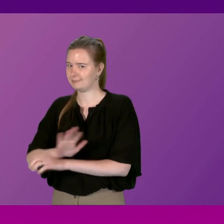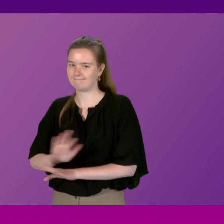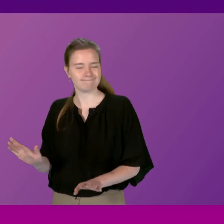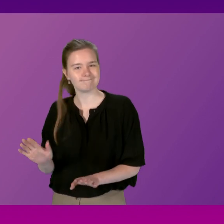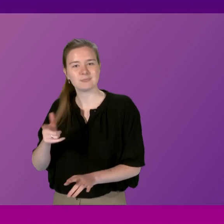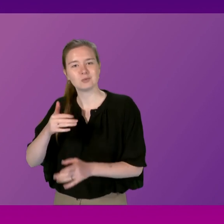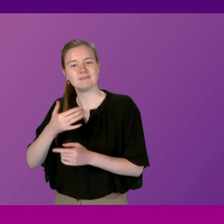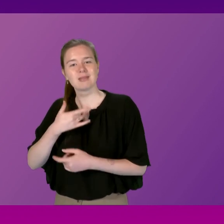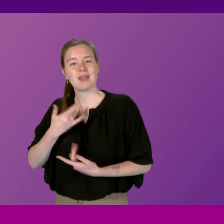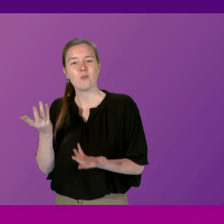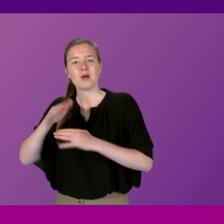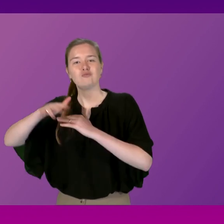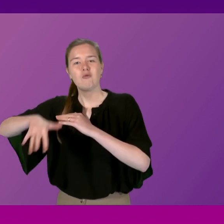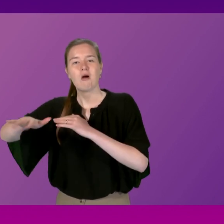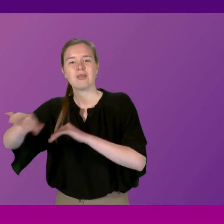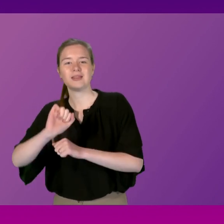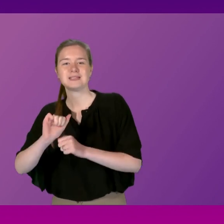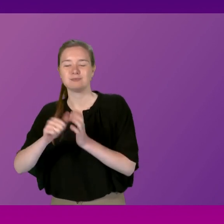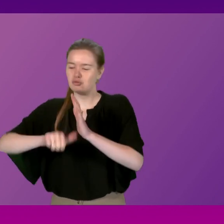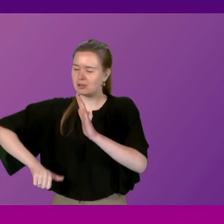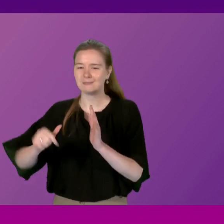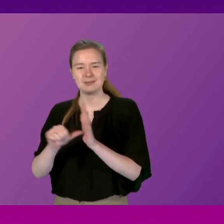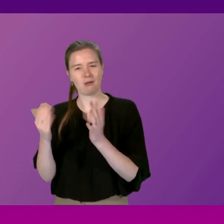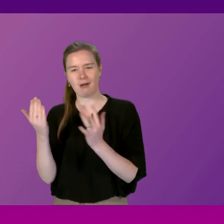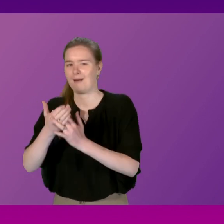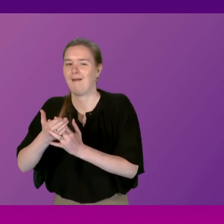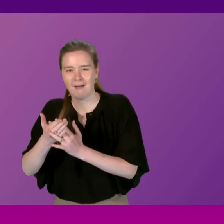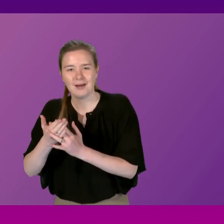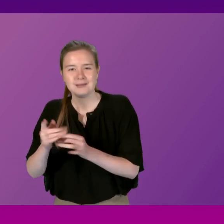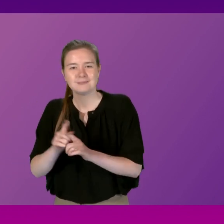Those living in rural areas find those programmes very hard to access, and good services that